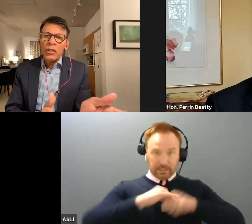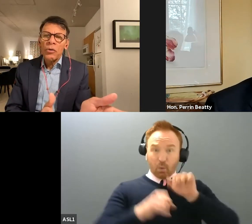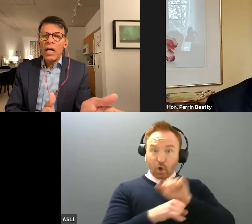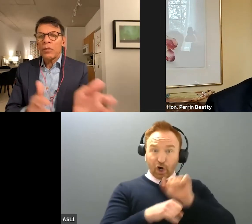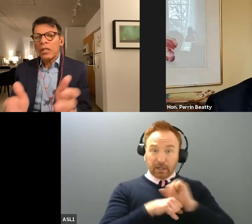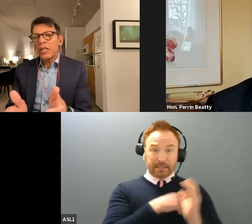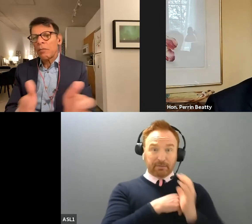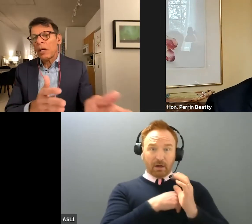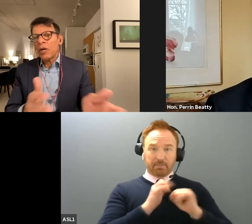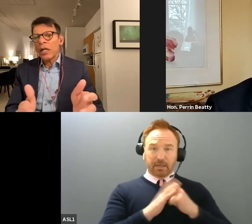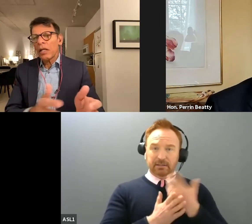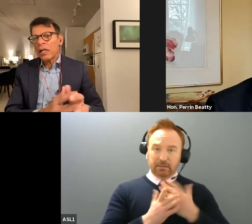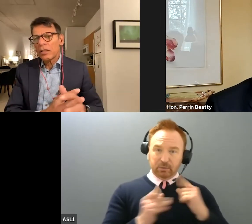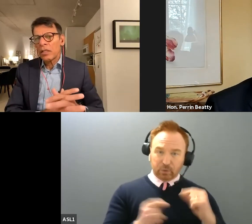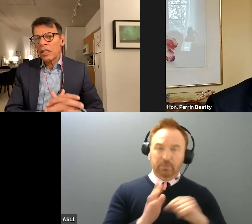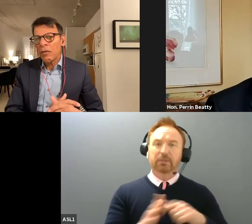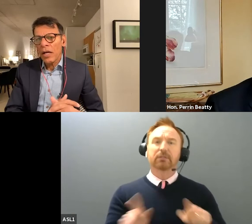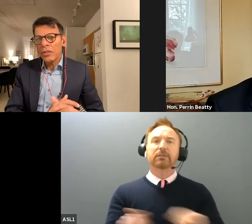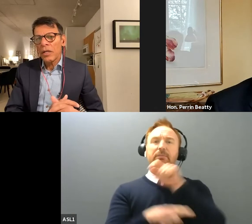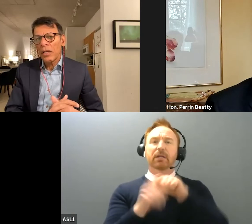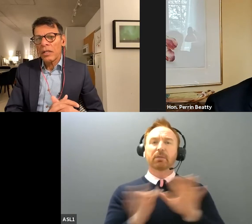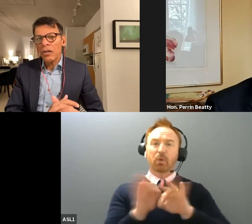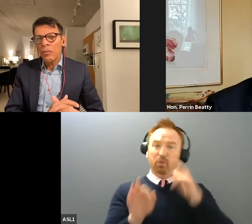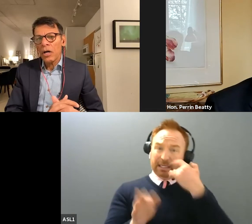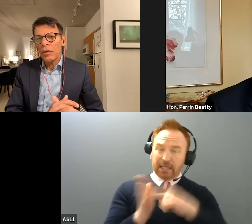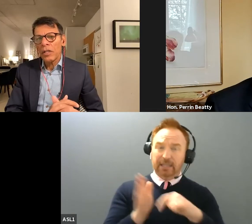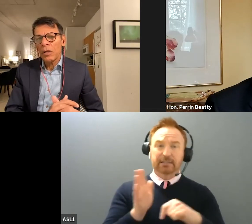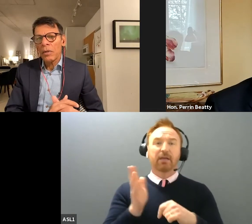do that? But at the same time, recognizing the interaction and the camaraderie that people